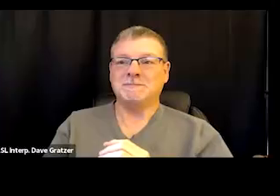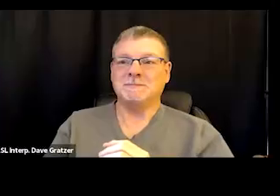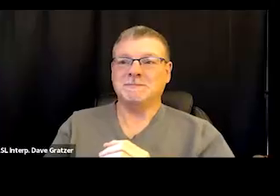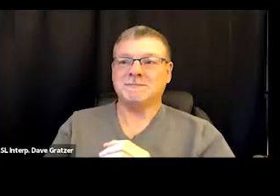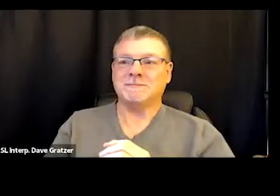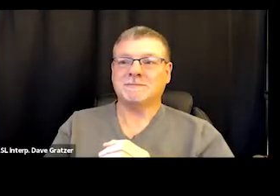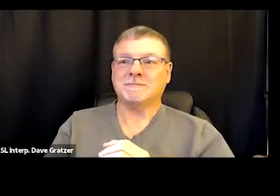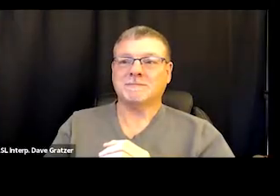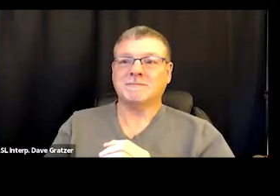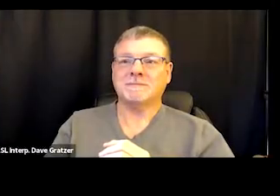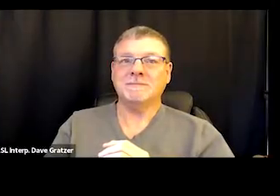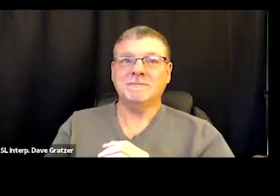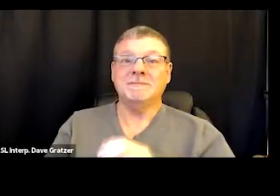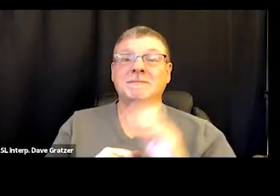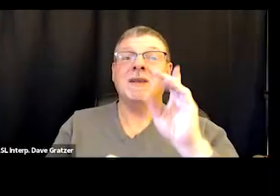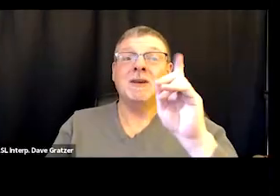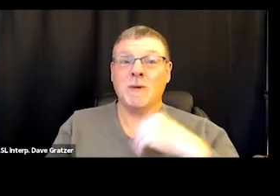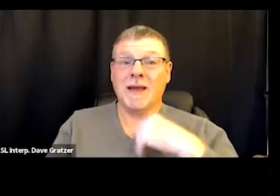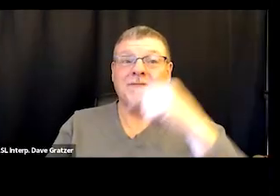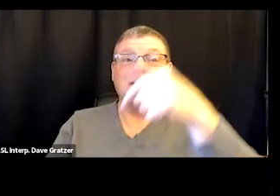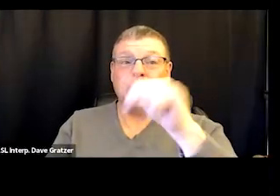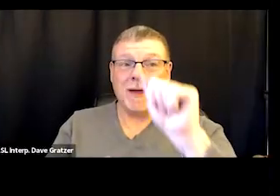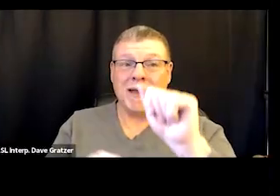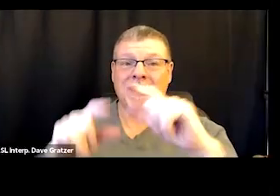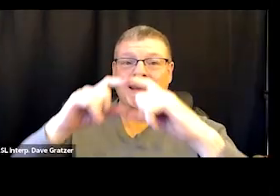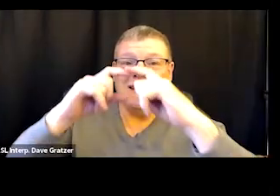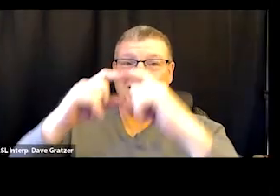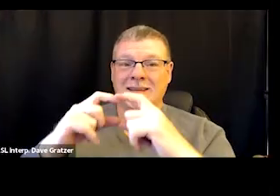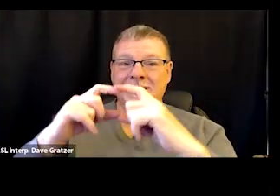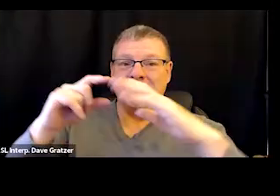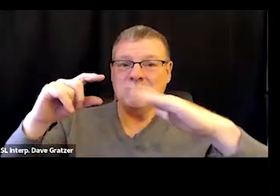We do have a Q&A pod, uh, at the bottom of the screen, so you can click the